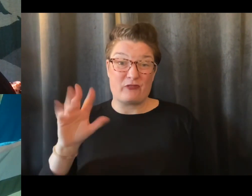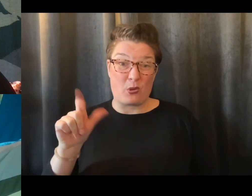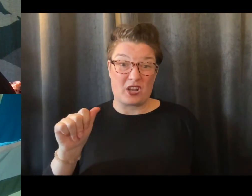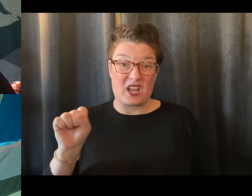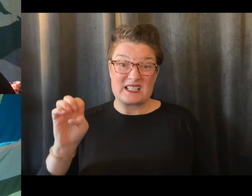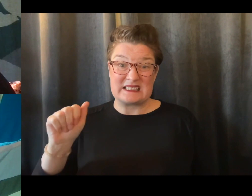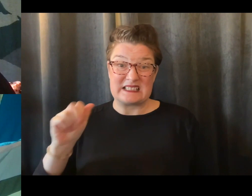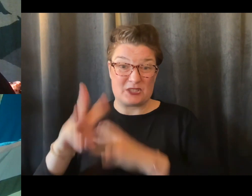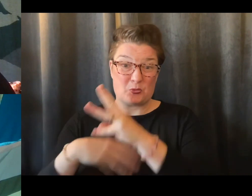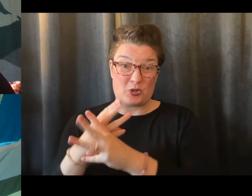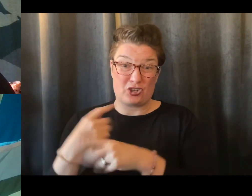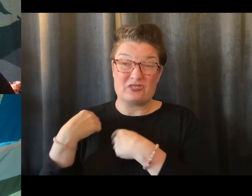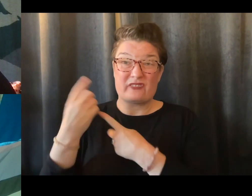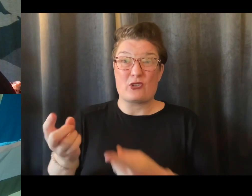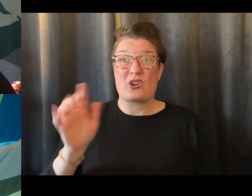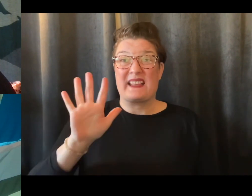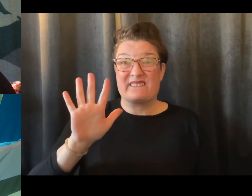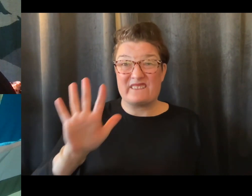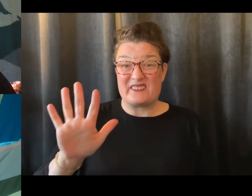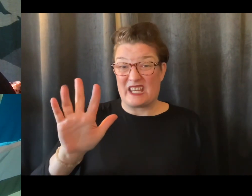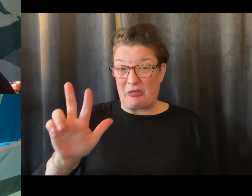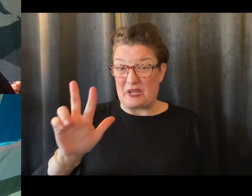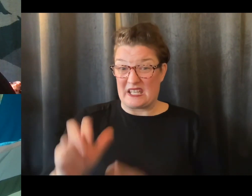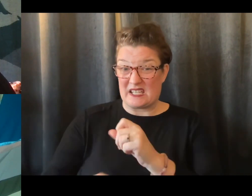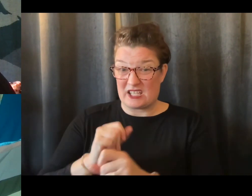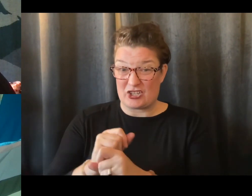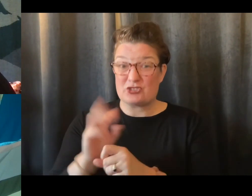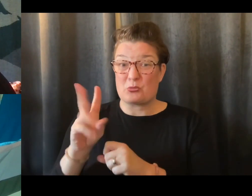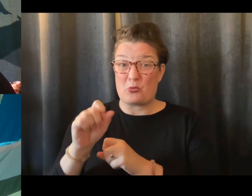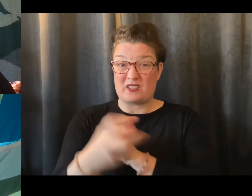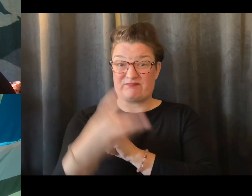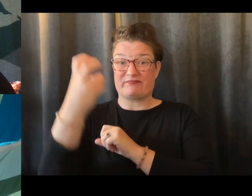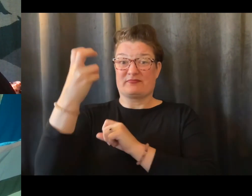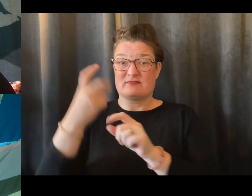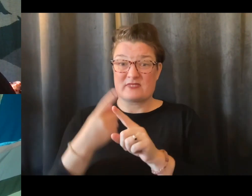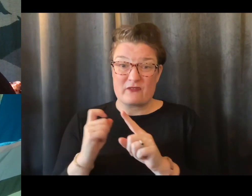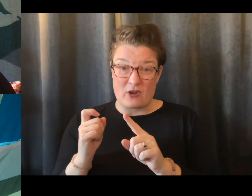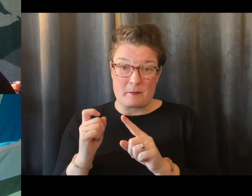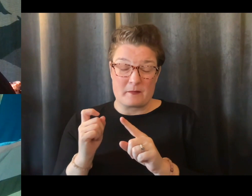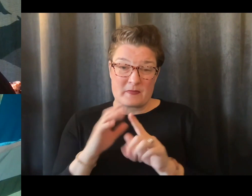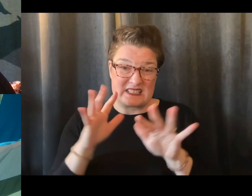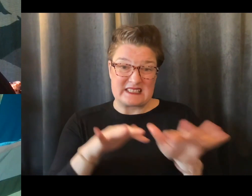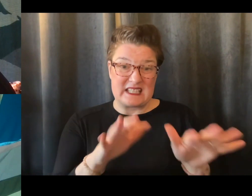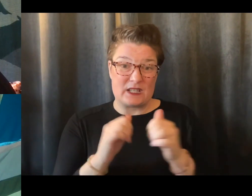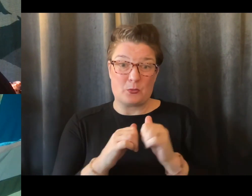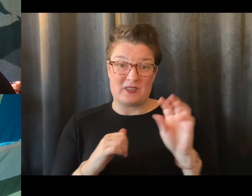living, remaining Orca, but she's coming Nomy: Of those six? Rebekah: Uh, yeah. Nomy: Wow. Rebekah: Or seven total, yeah. Nomy: Oh, got it.